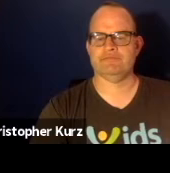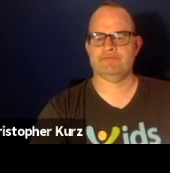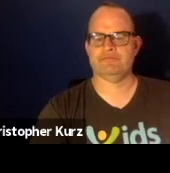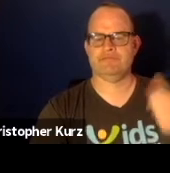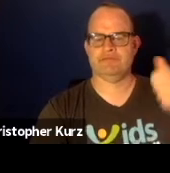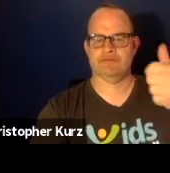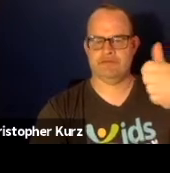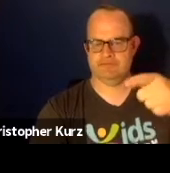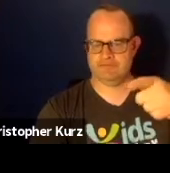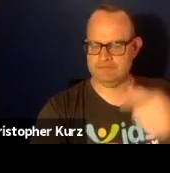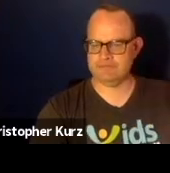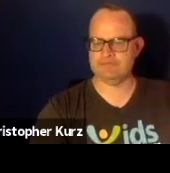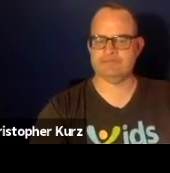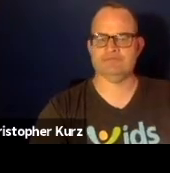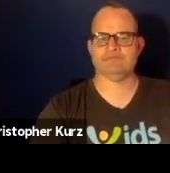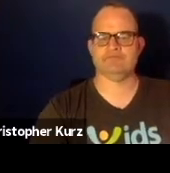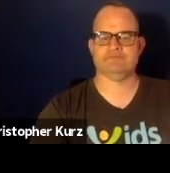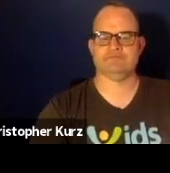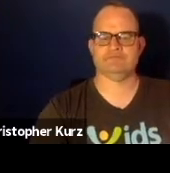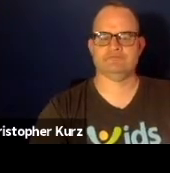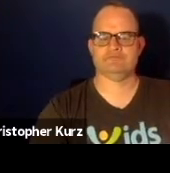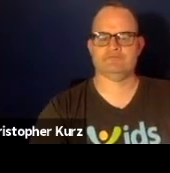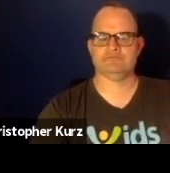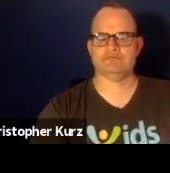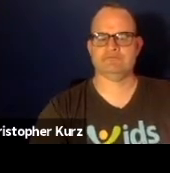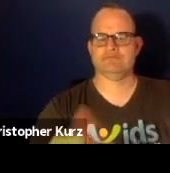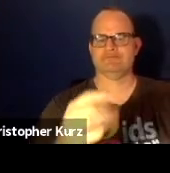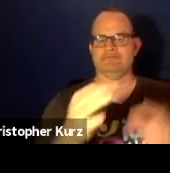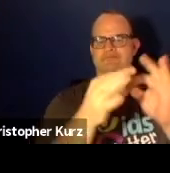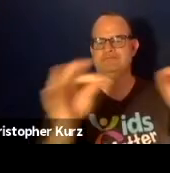the next page icon. So here we'll go to the page dedicated